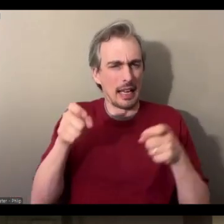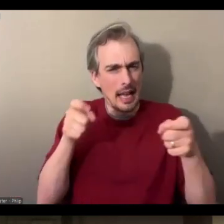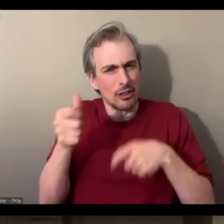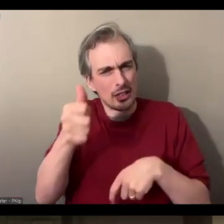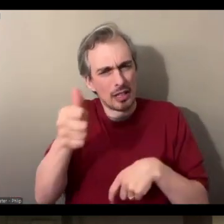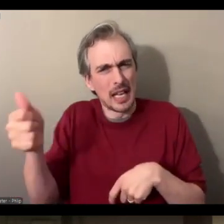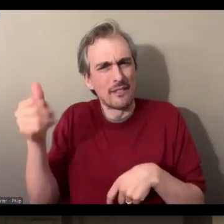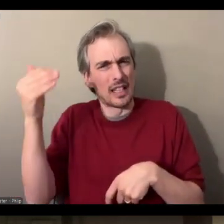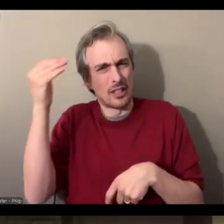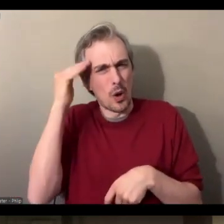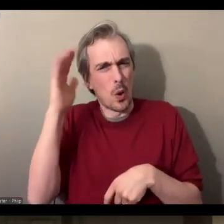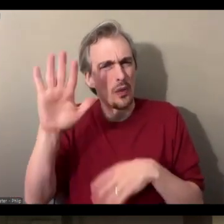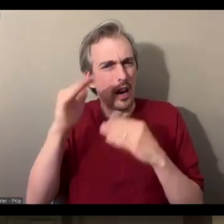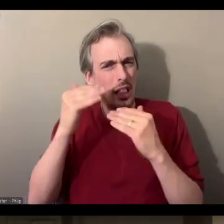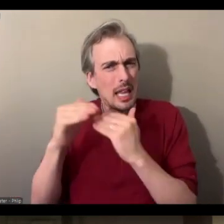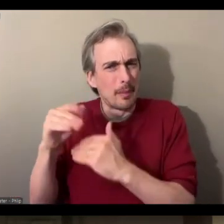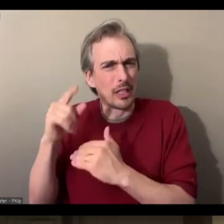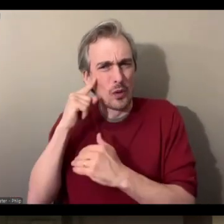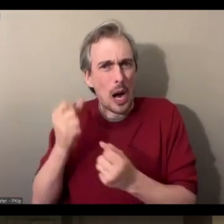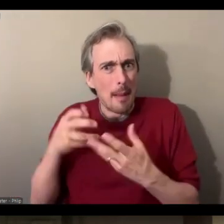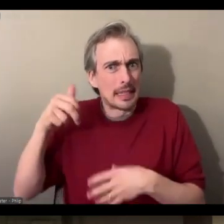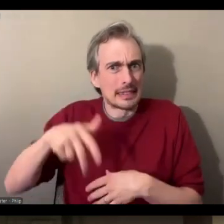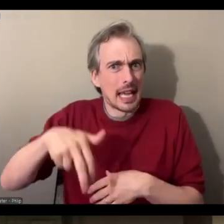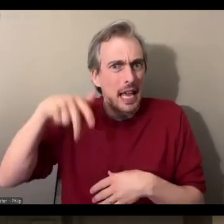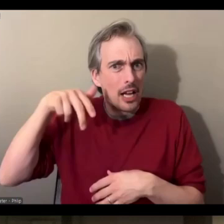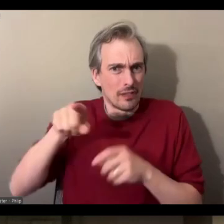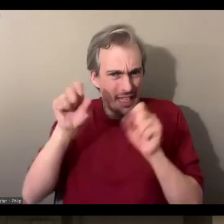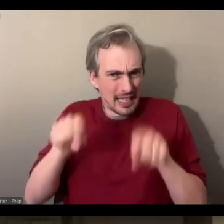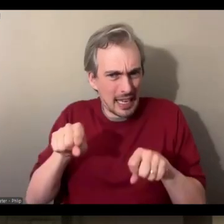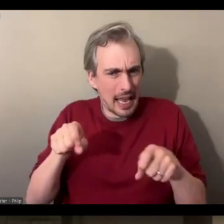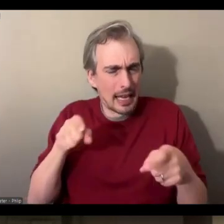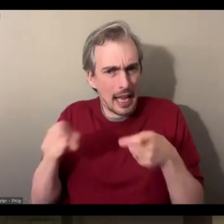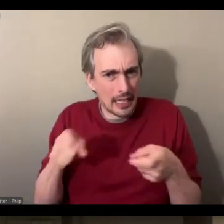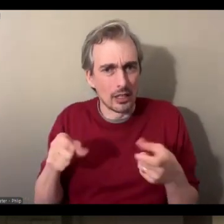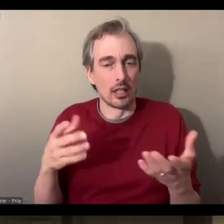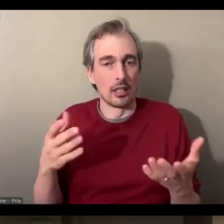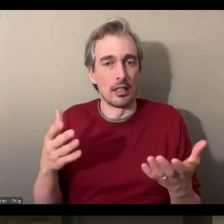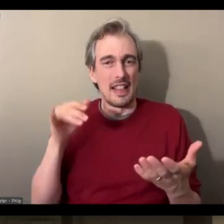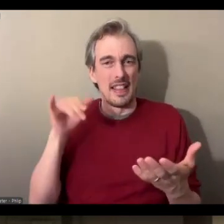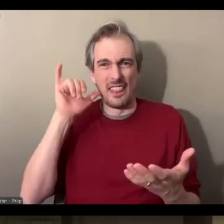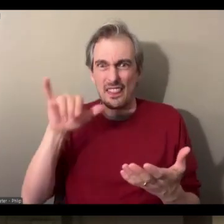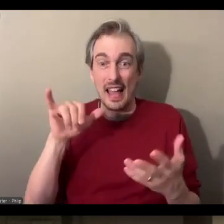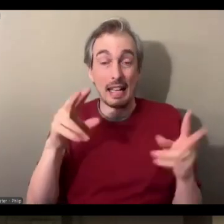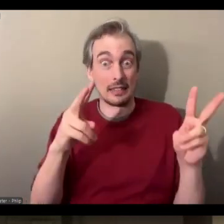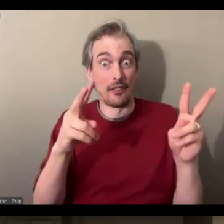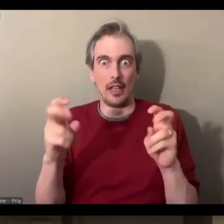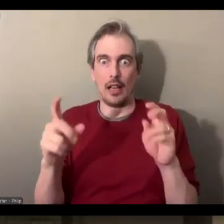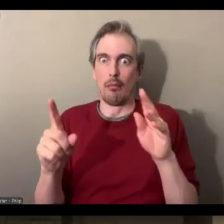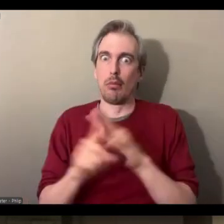know ourselves. Just give us the information we need at the point in our journey that we need it,